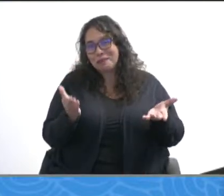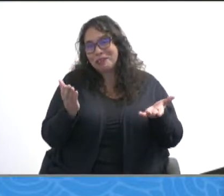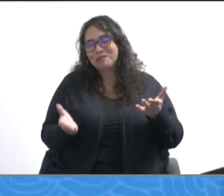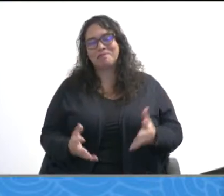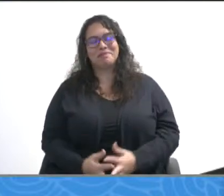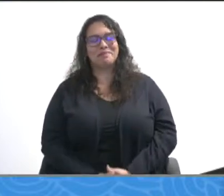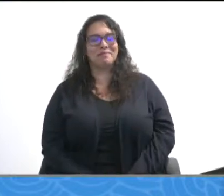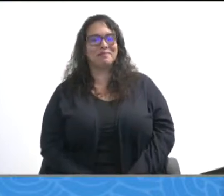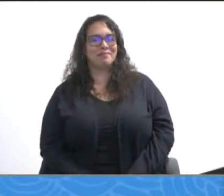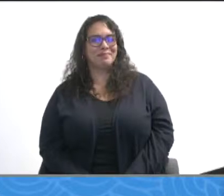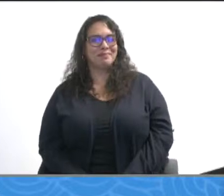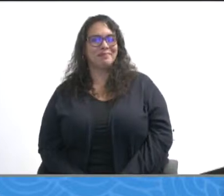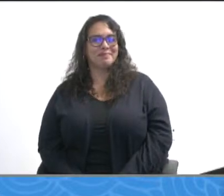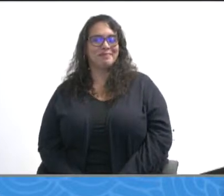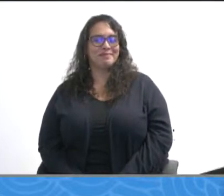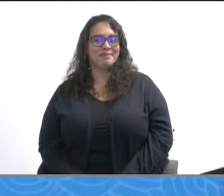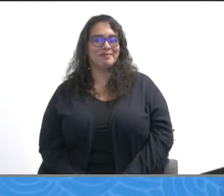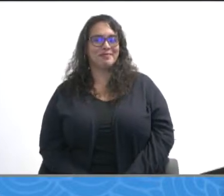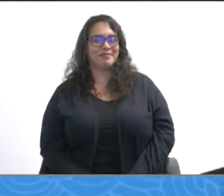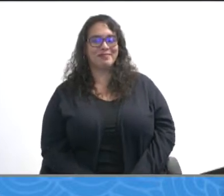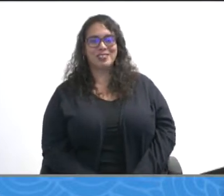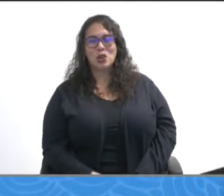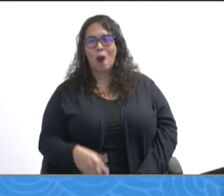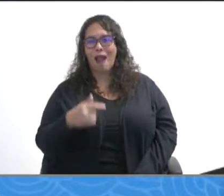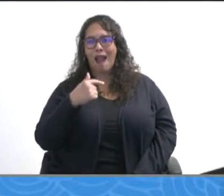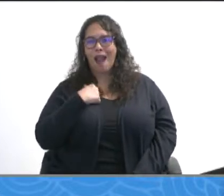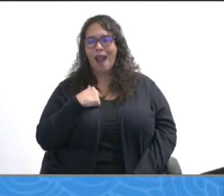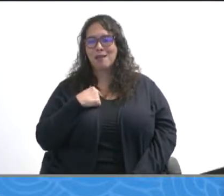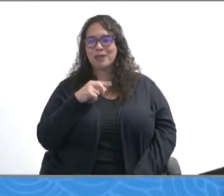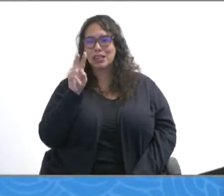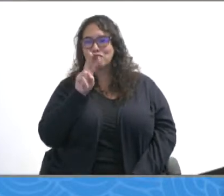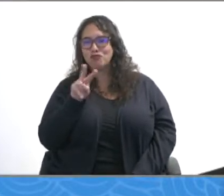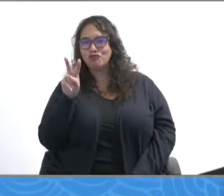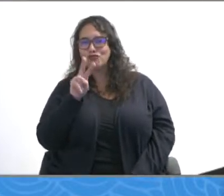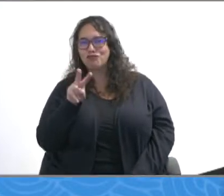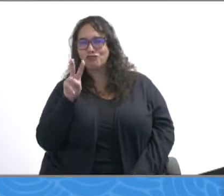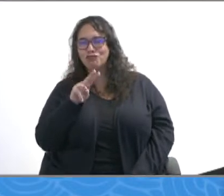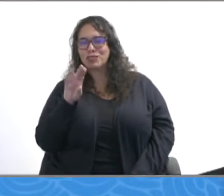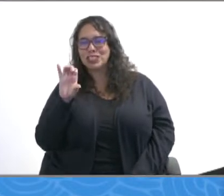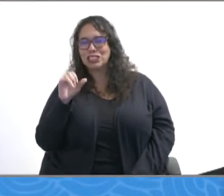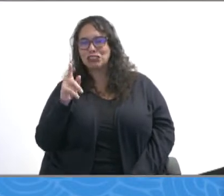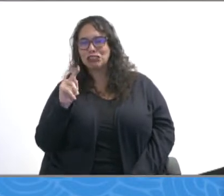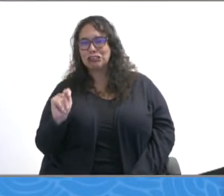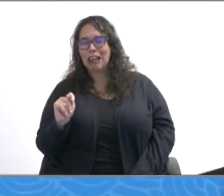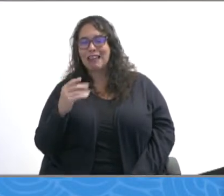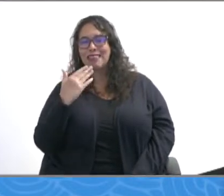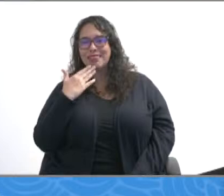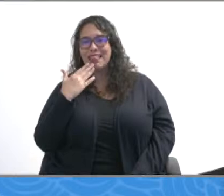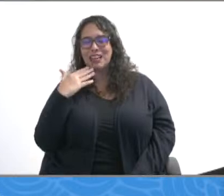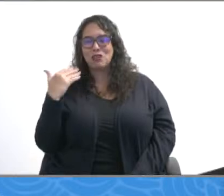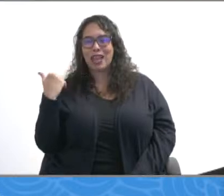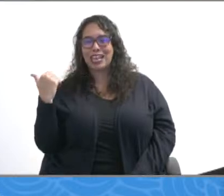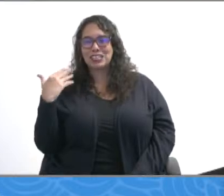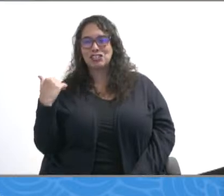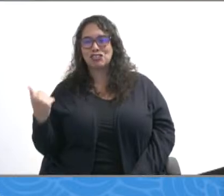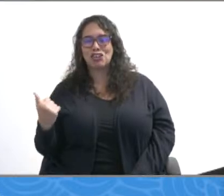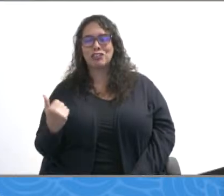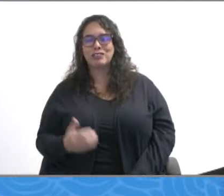All right, so let me just take a look at our chat to make sure... Thank you, Angel. He's reposted our agenda, our attendance link,